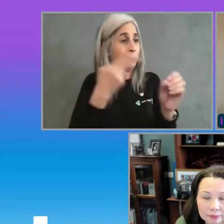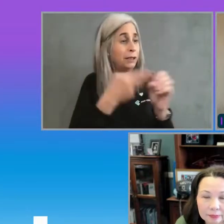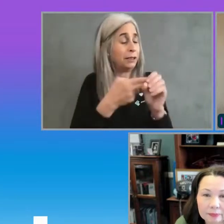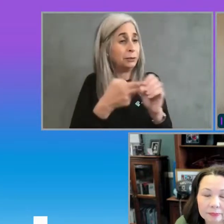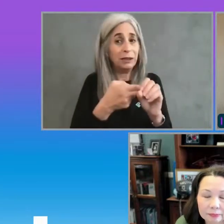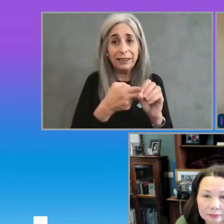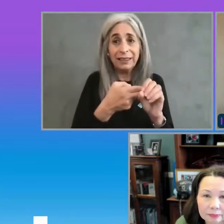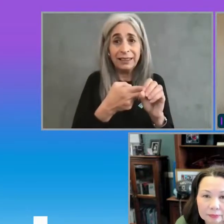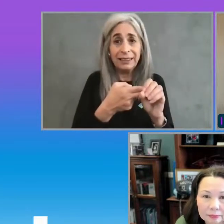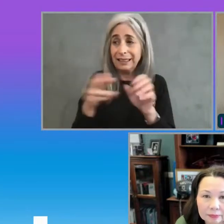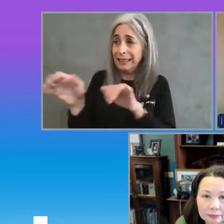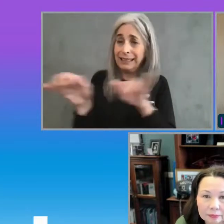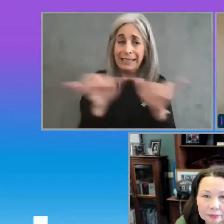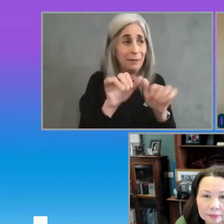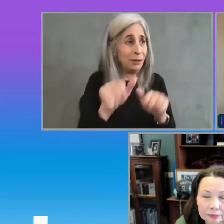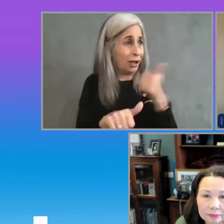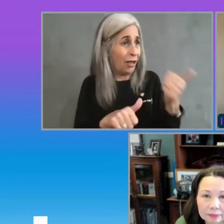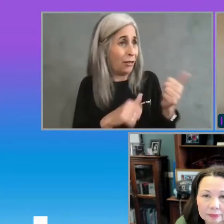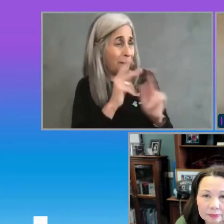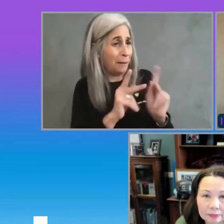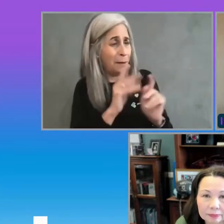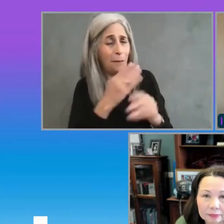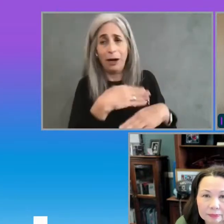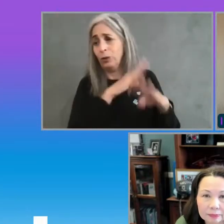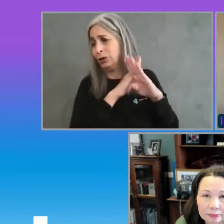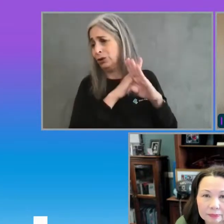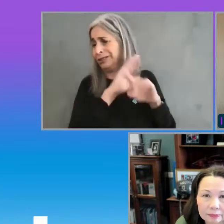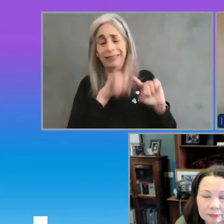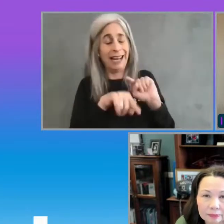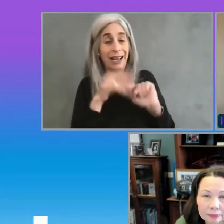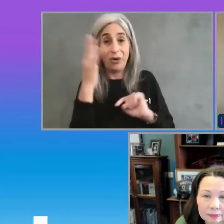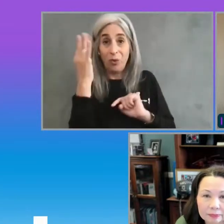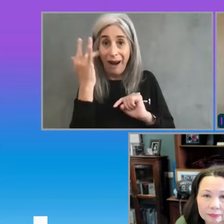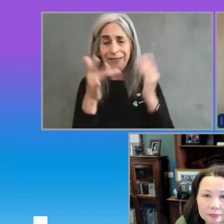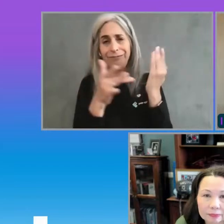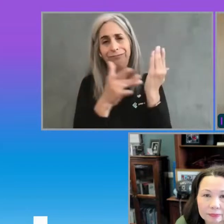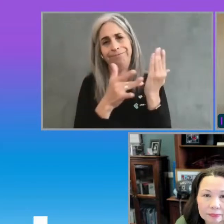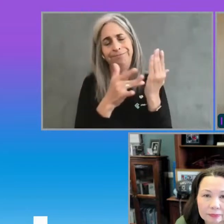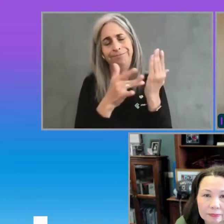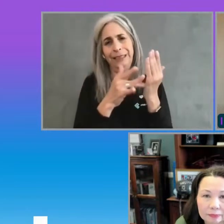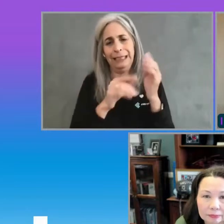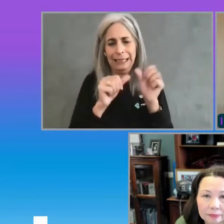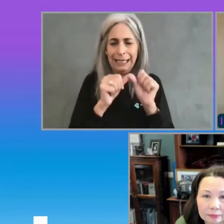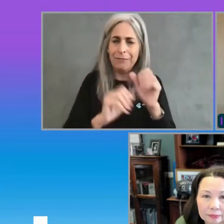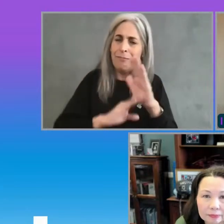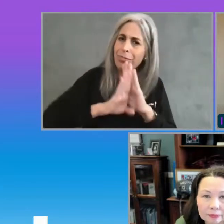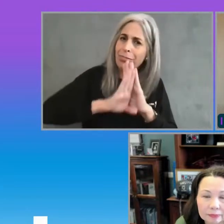to participate in society like everybody else, but are restricted because of technology